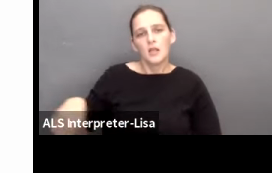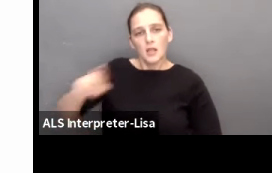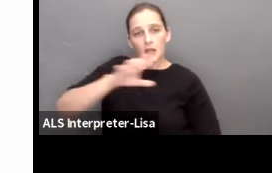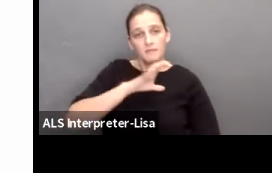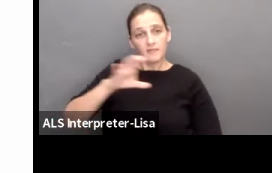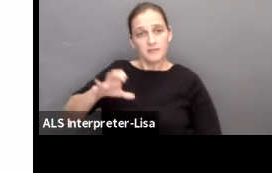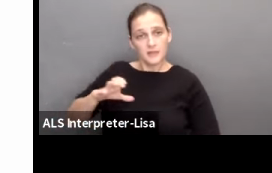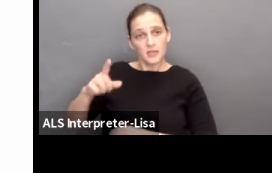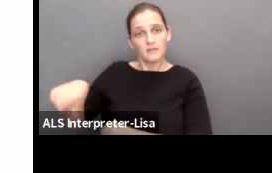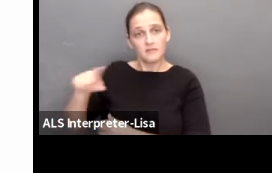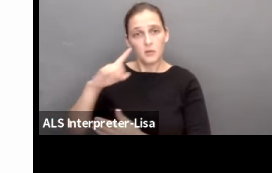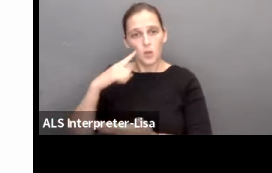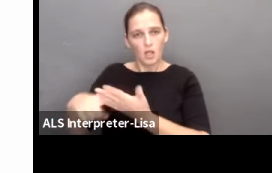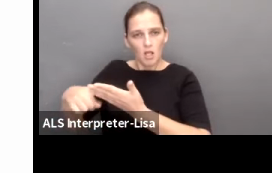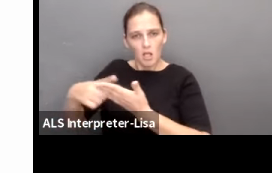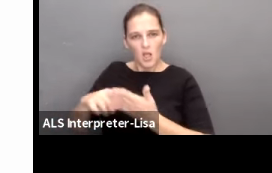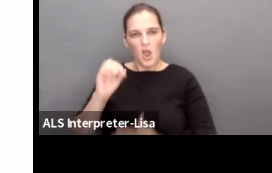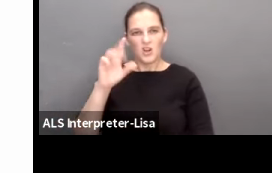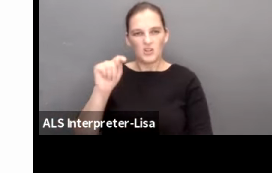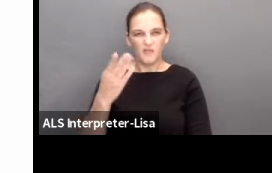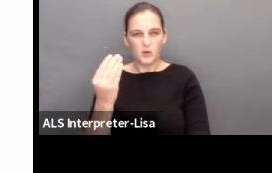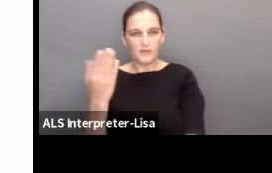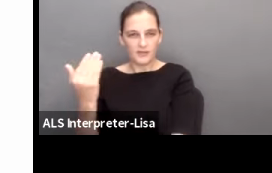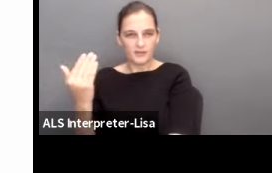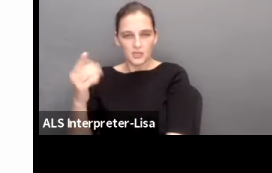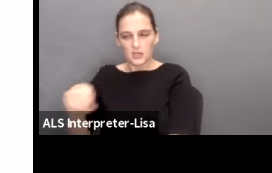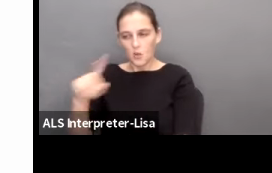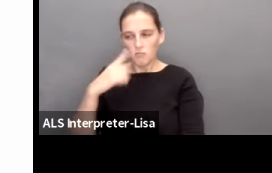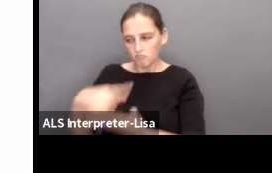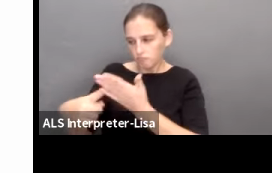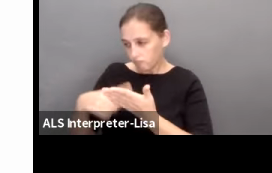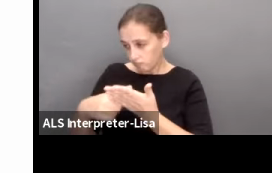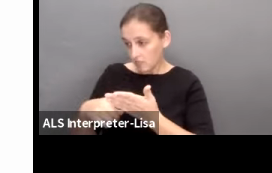next week October 14 and 15th is whether or not you can mix and match vaccine, so if you